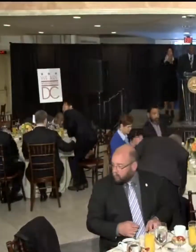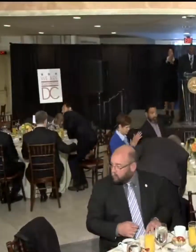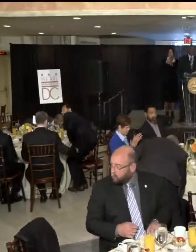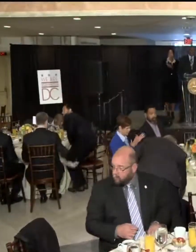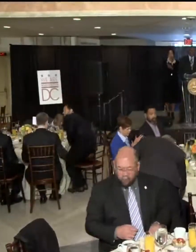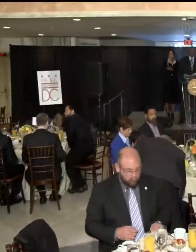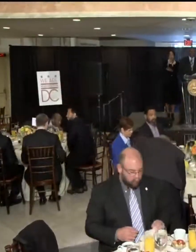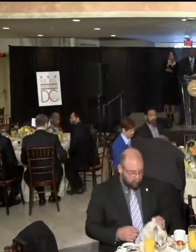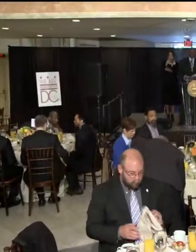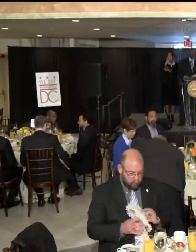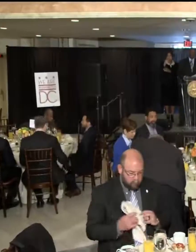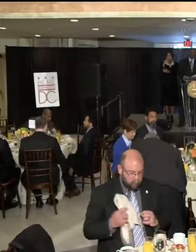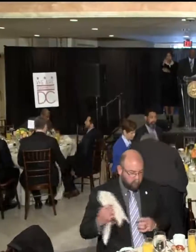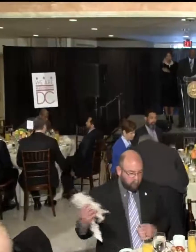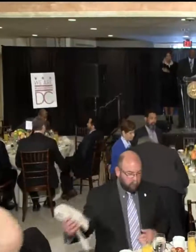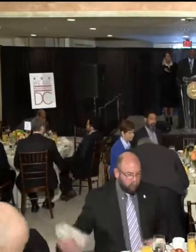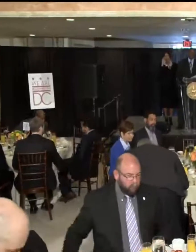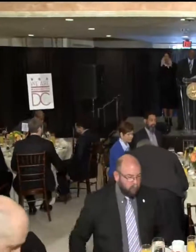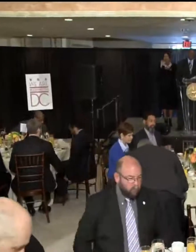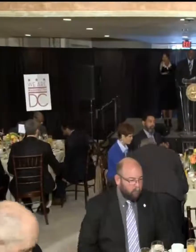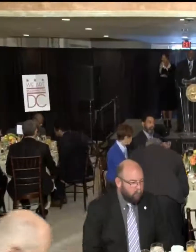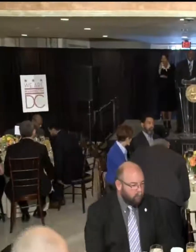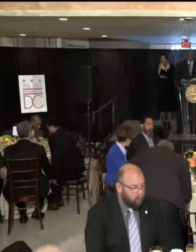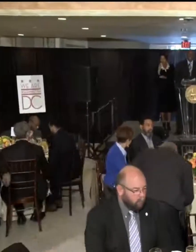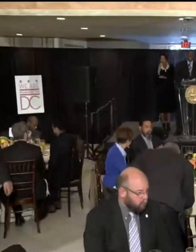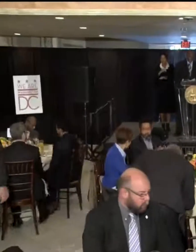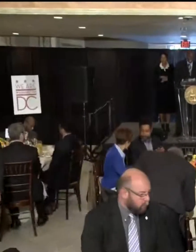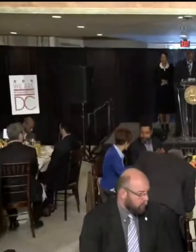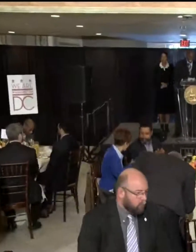AND I THOUGHT THEY DID A WONDERFUL JOB.